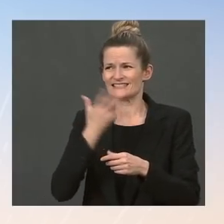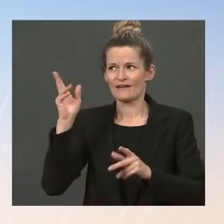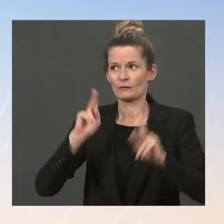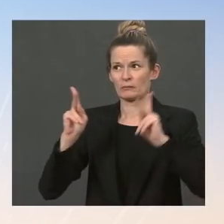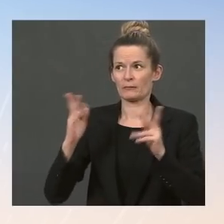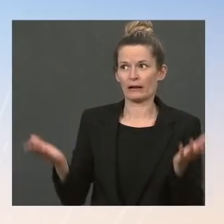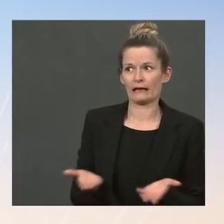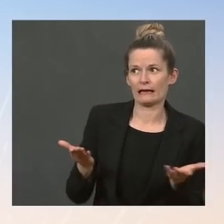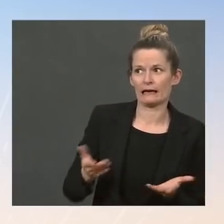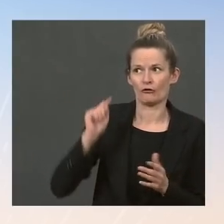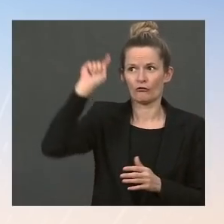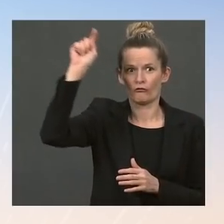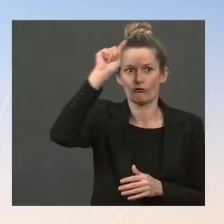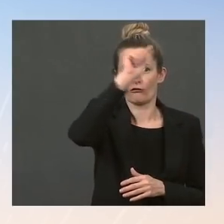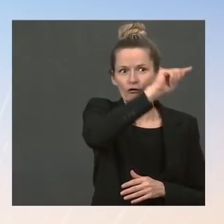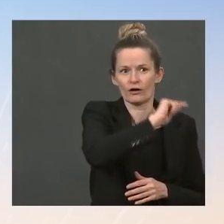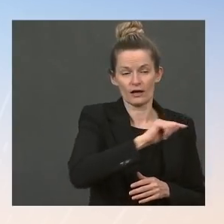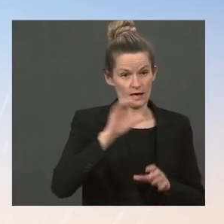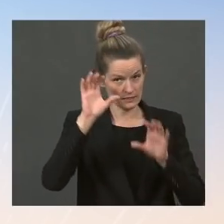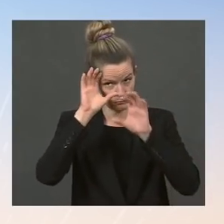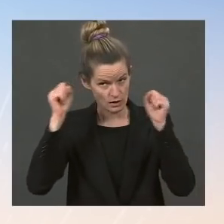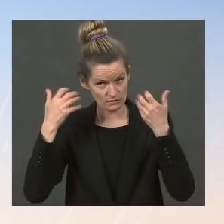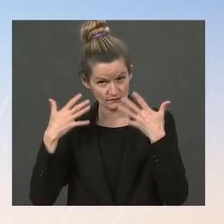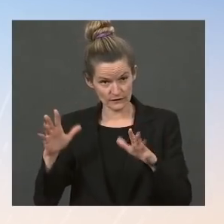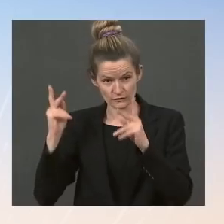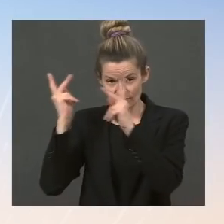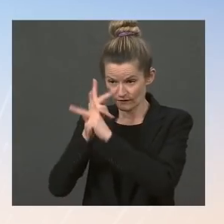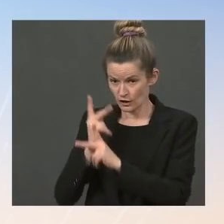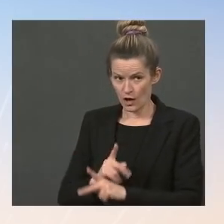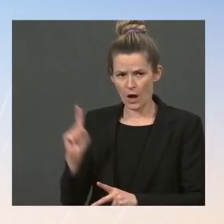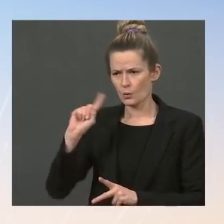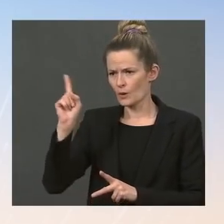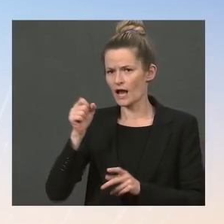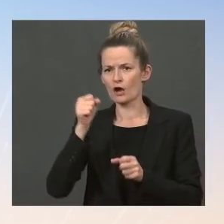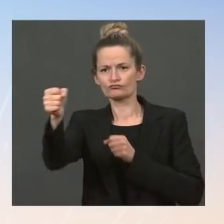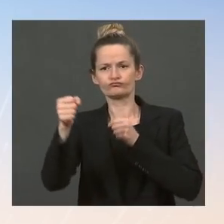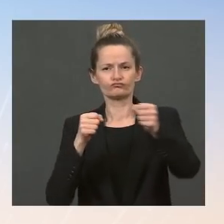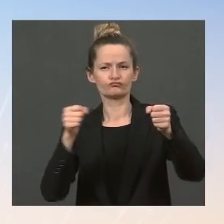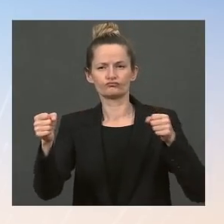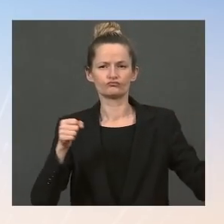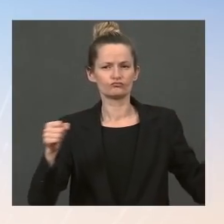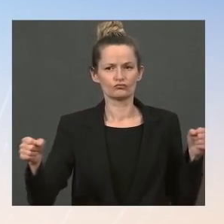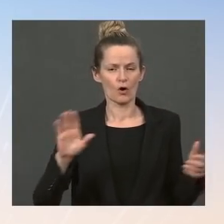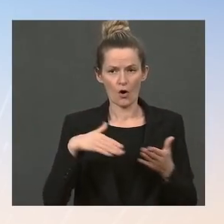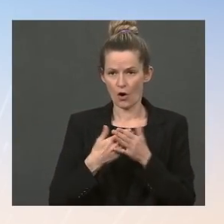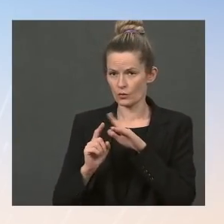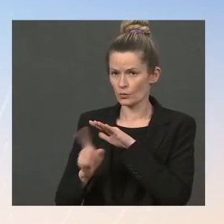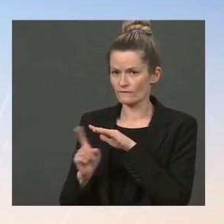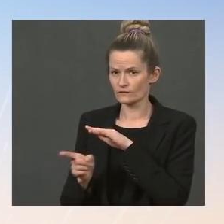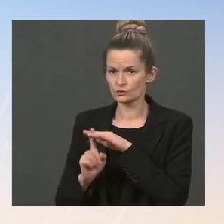where to place evacuees and refuges? Ms. Psaki: Sure. It's a very good question. I think our Department of Homeland Security